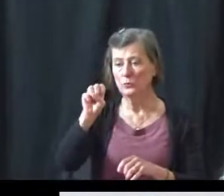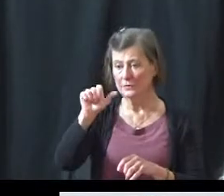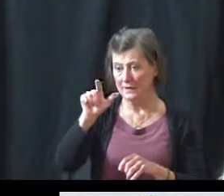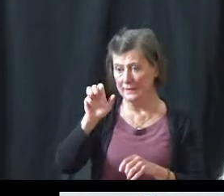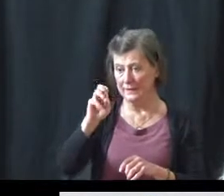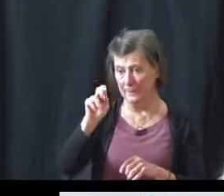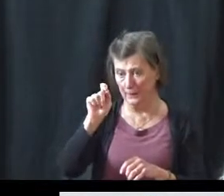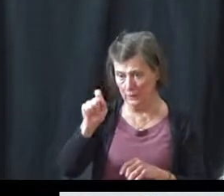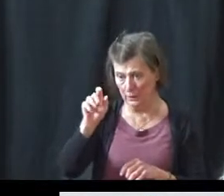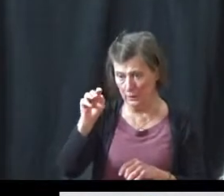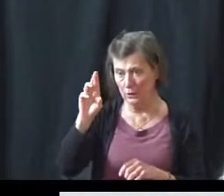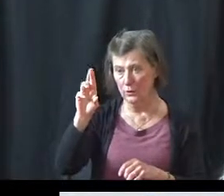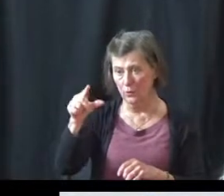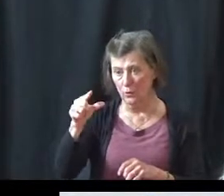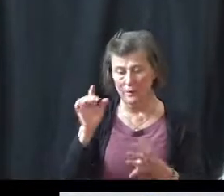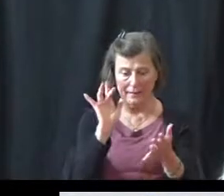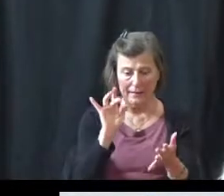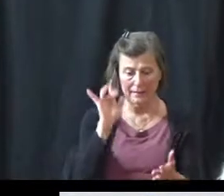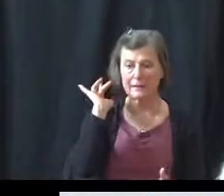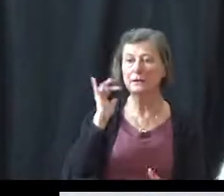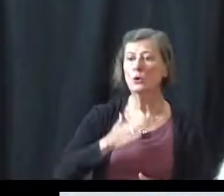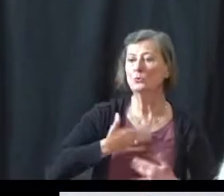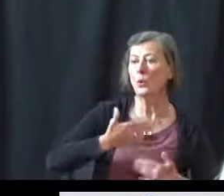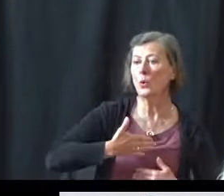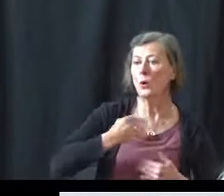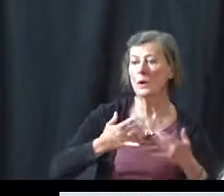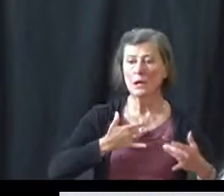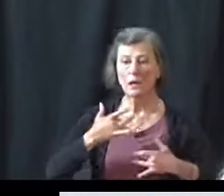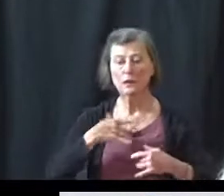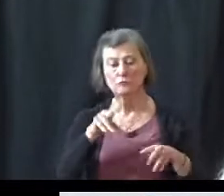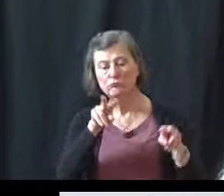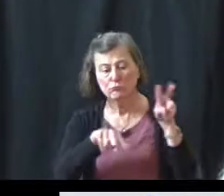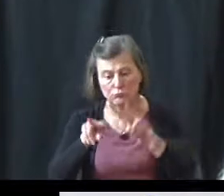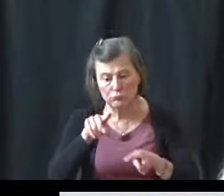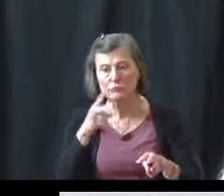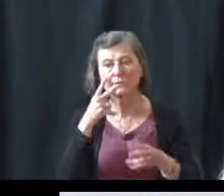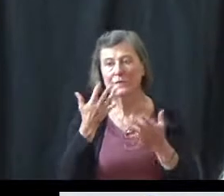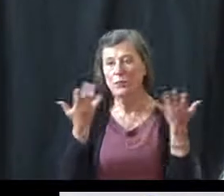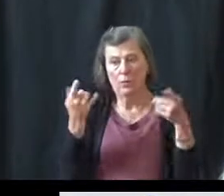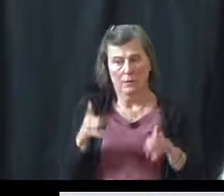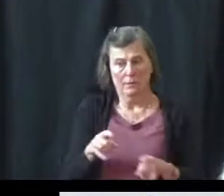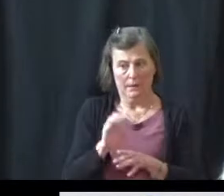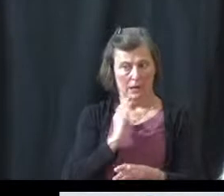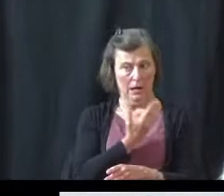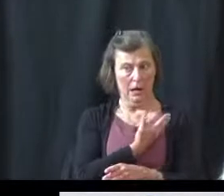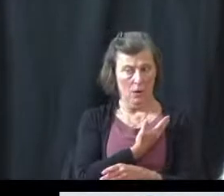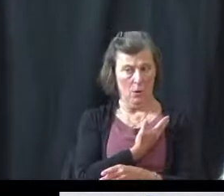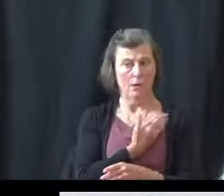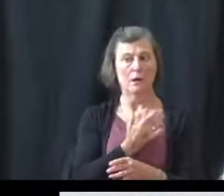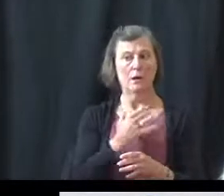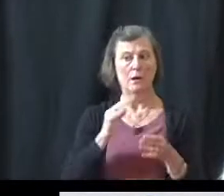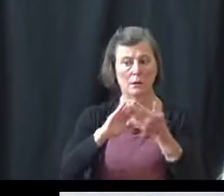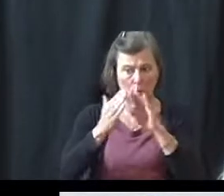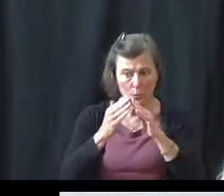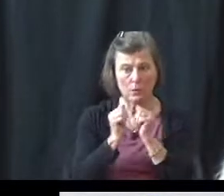and Concerns and there you can find what's going on in our community and with our members.